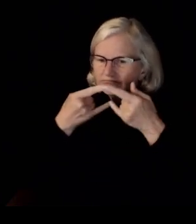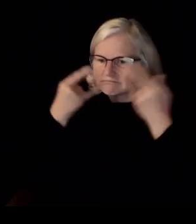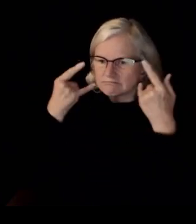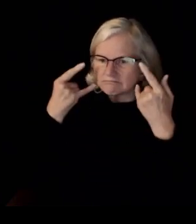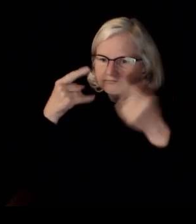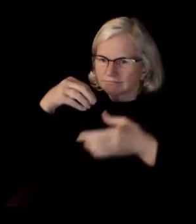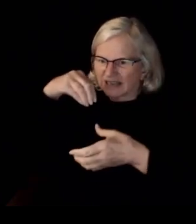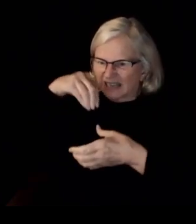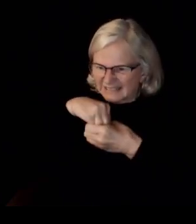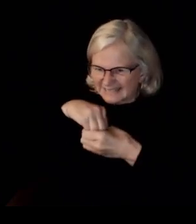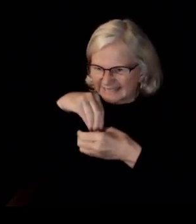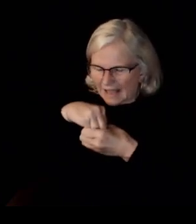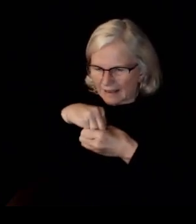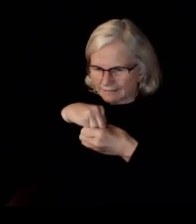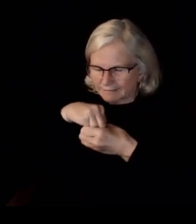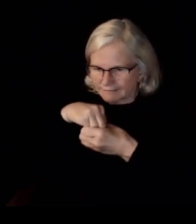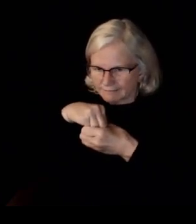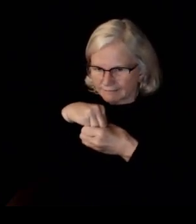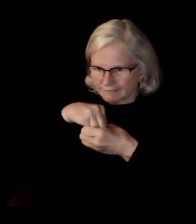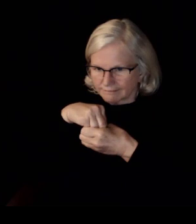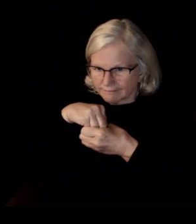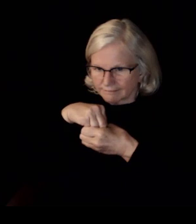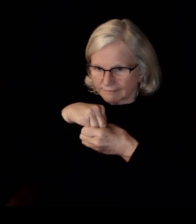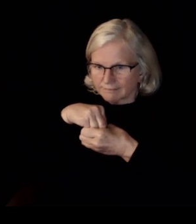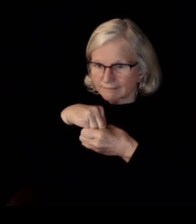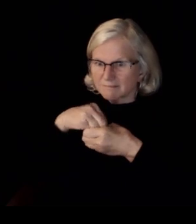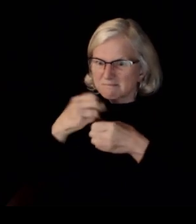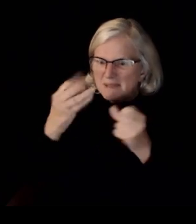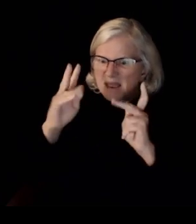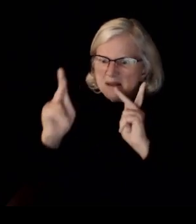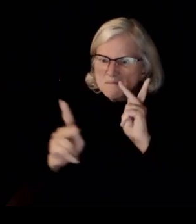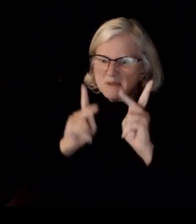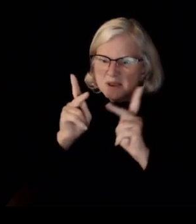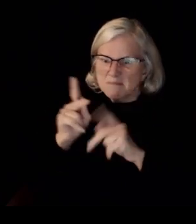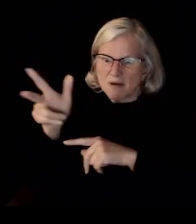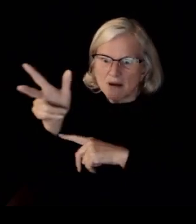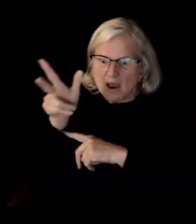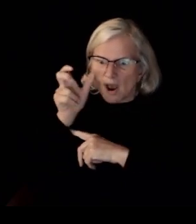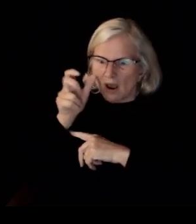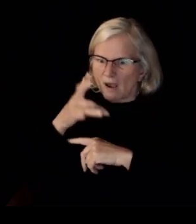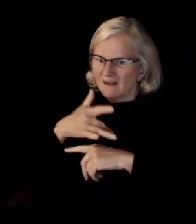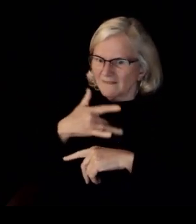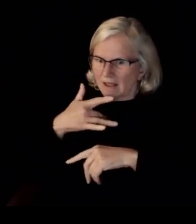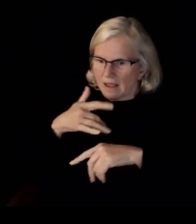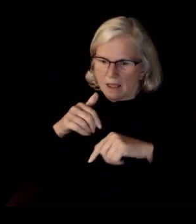been getting a lot of questions about the details of the order and to remind folks all